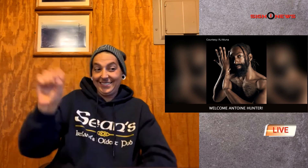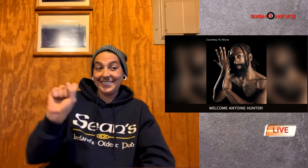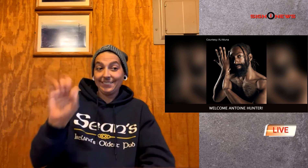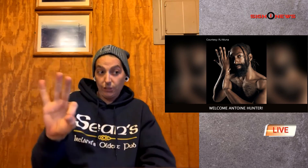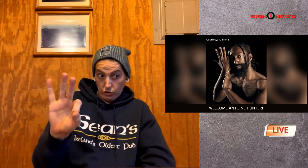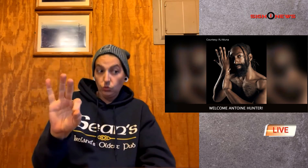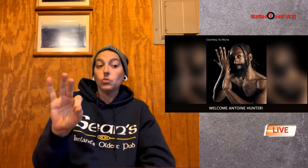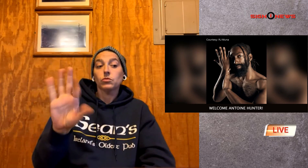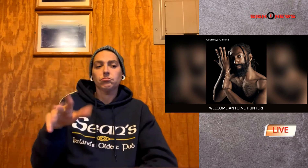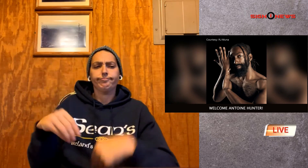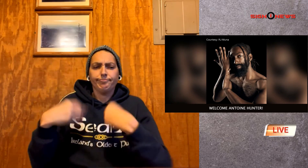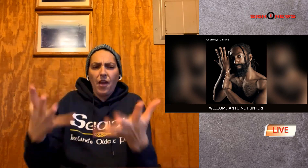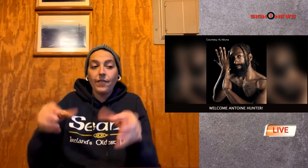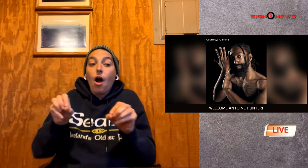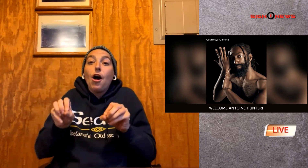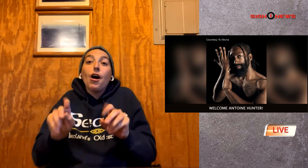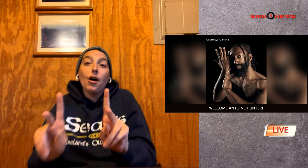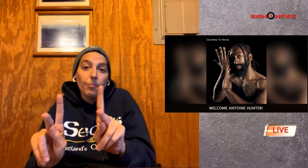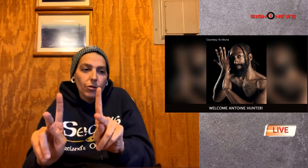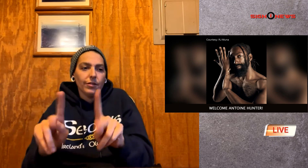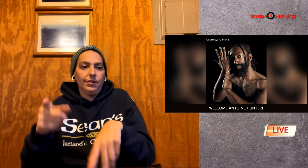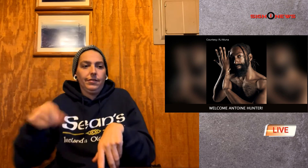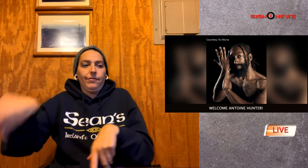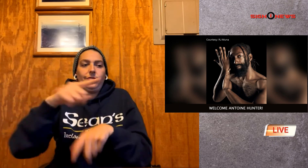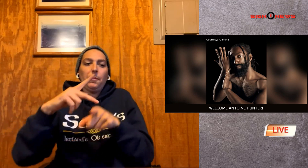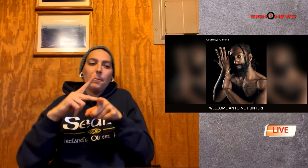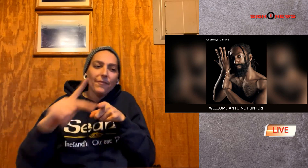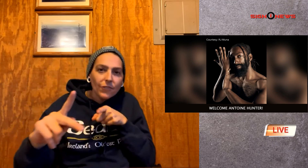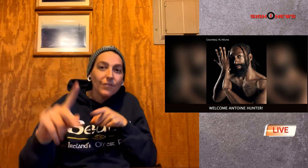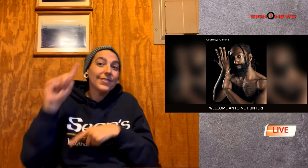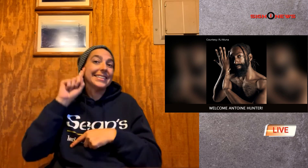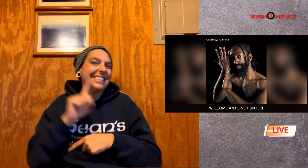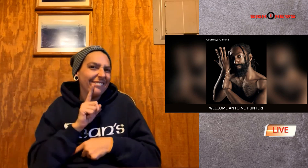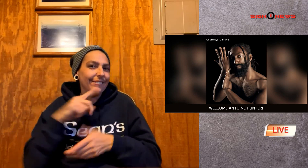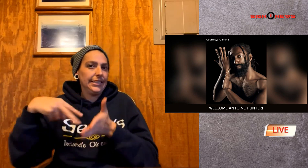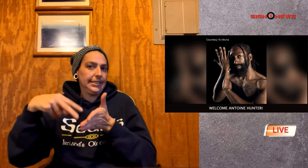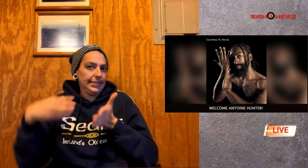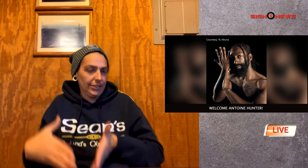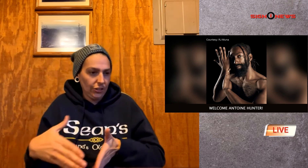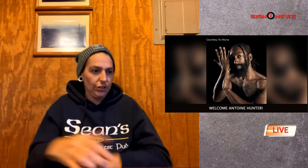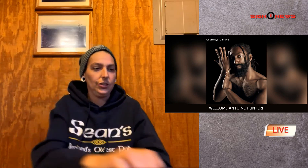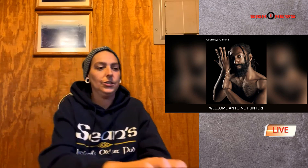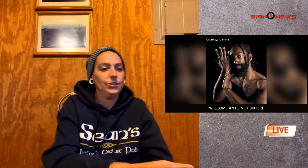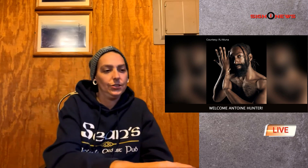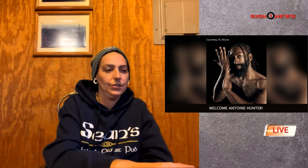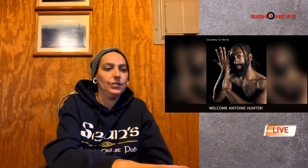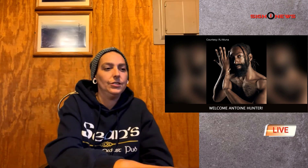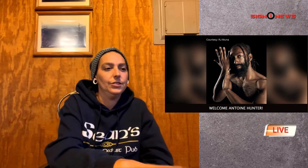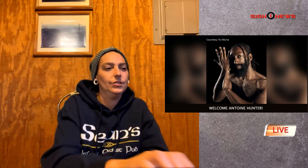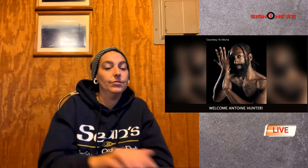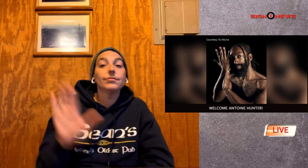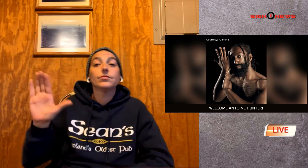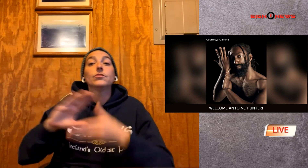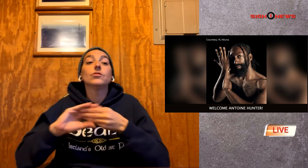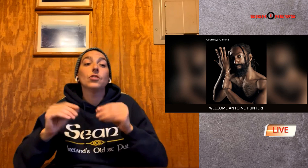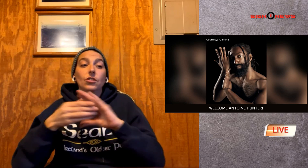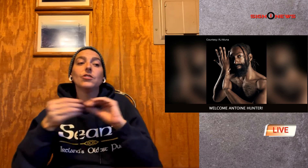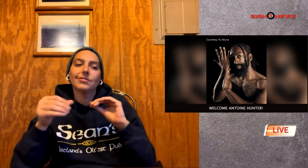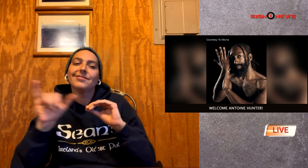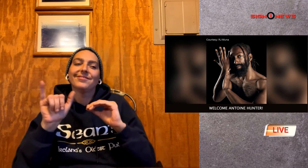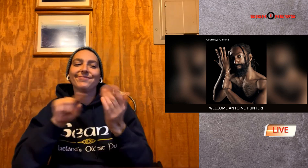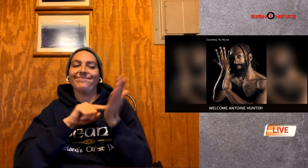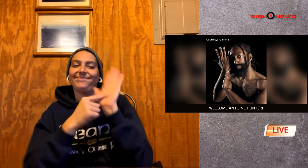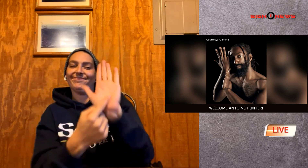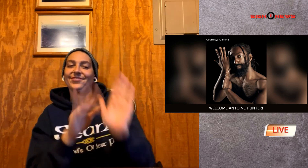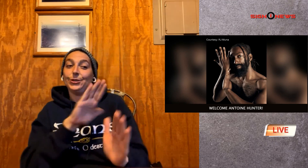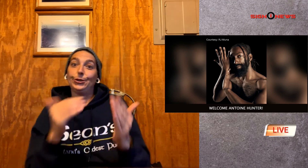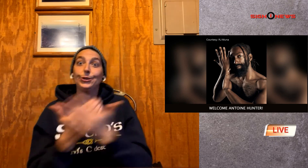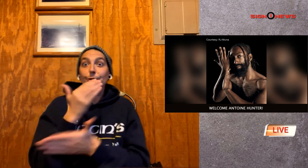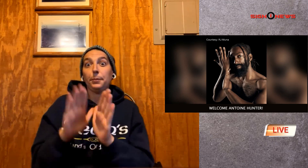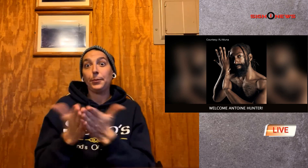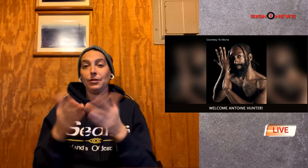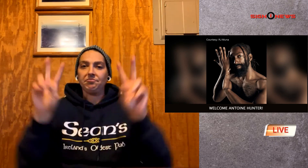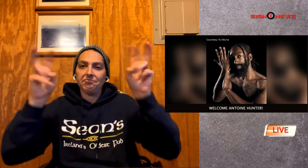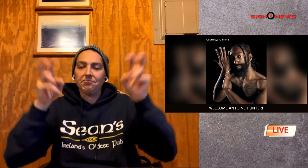provides opportunities for deaf professional dancers his story is featured in the new book